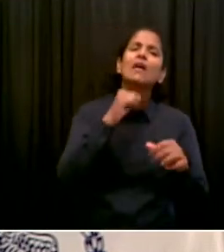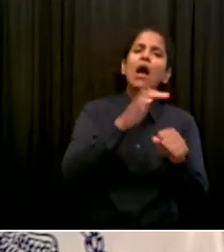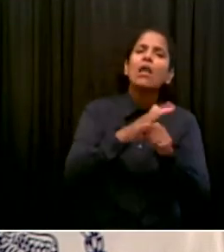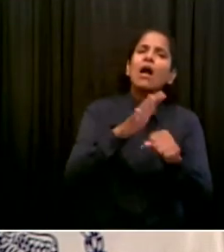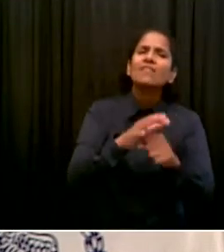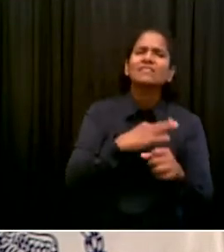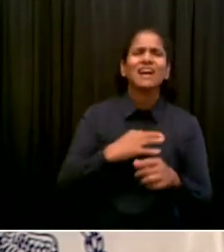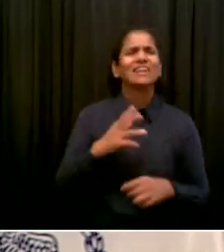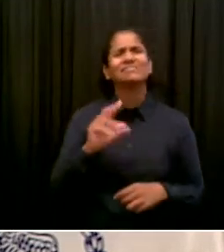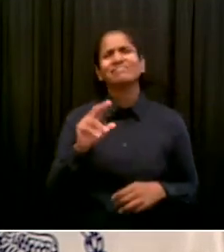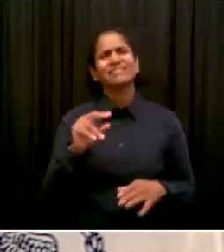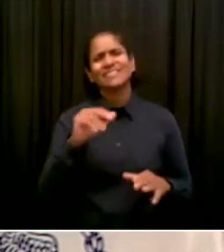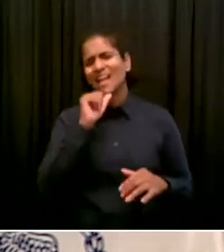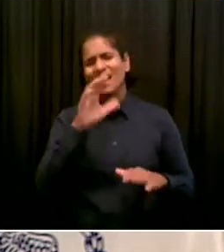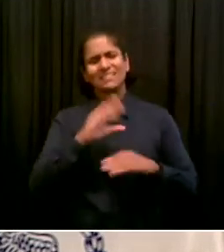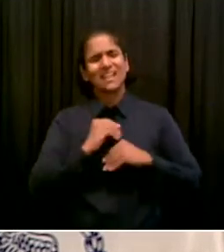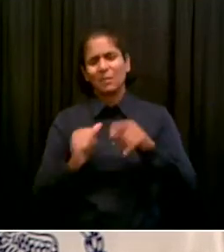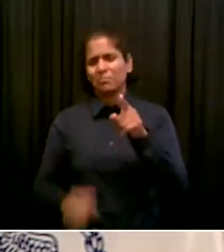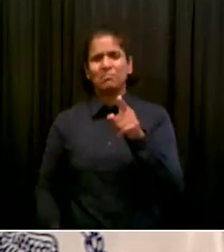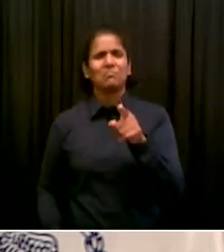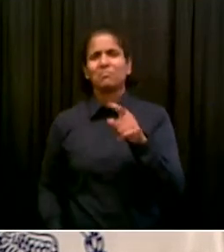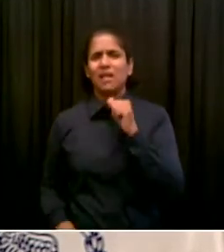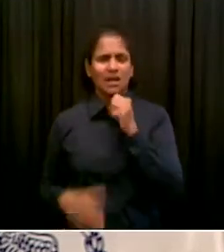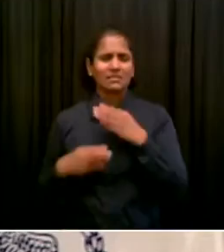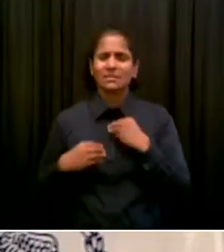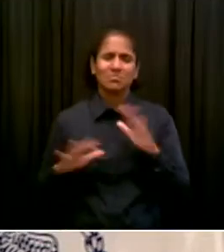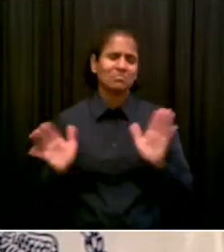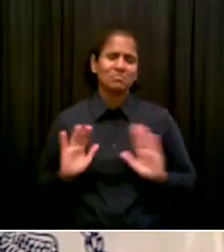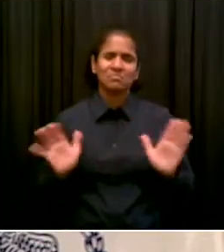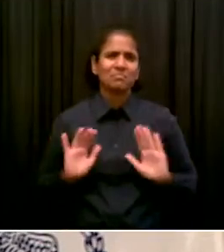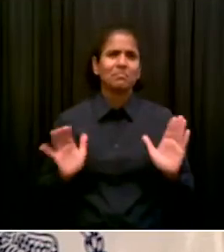PART,EN AN XANIOS UPARENT CALLS AND SOMEONE TRIES TO BLOW THEM